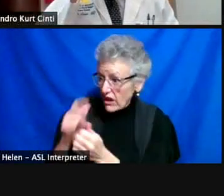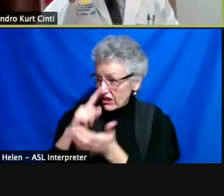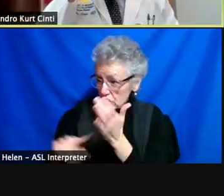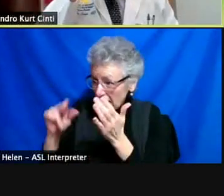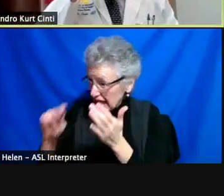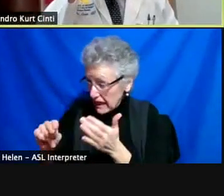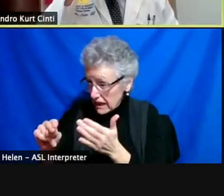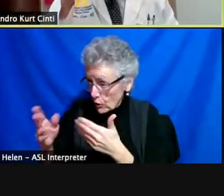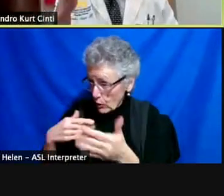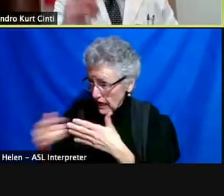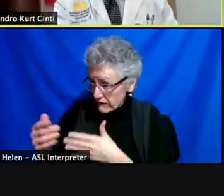Oh, absolutely.